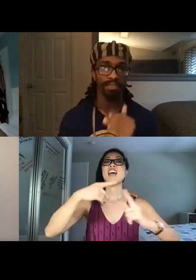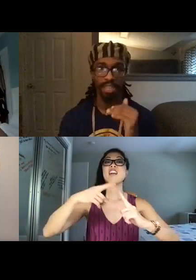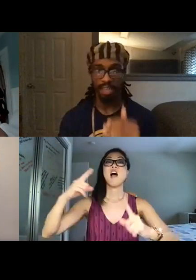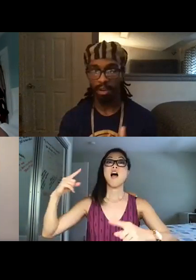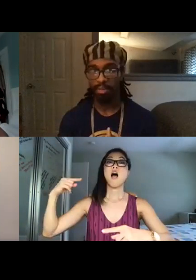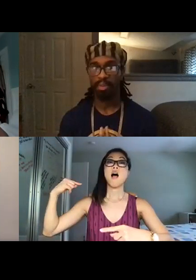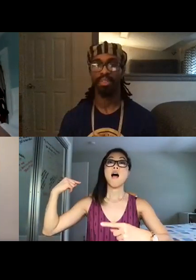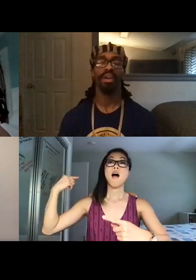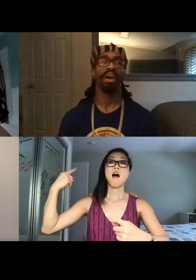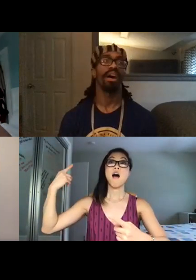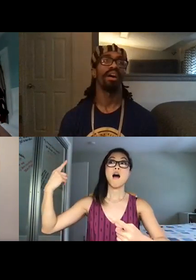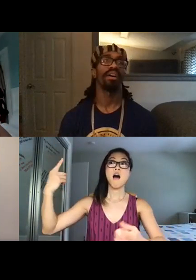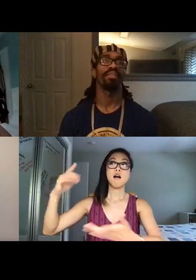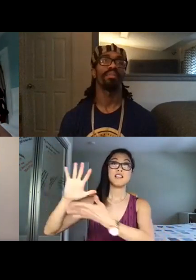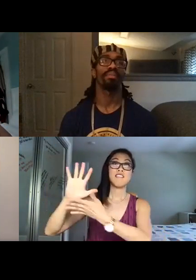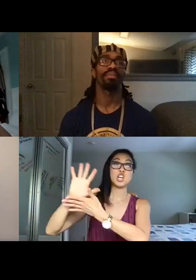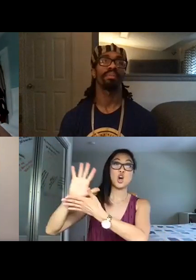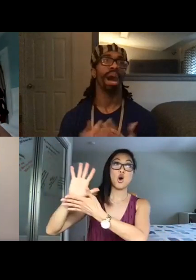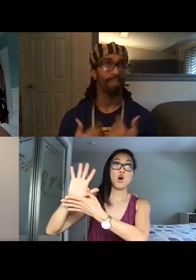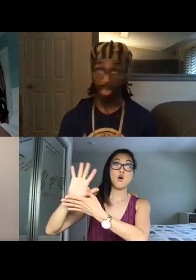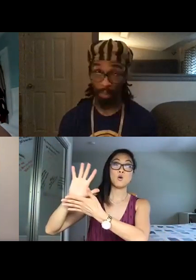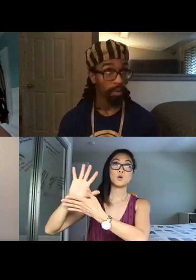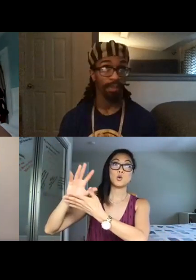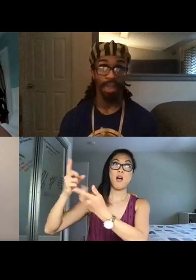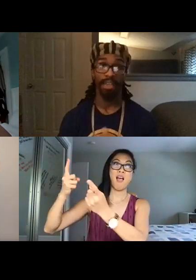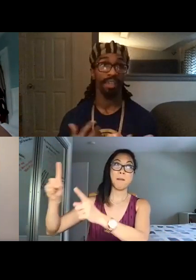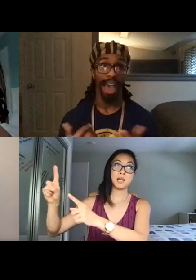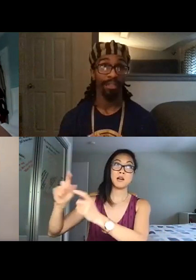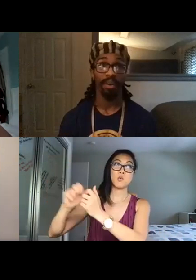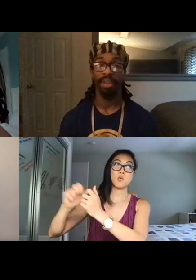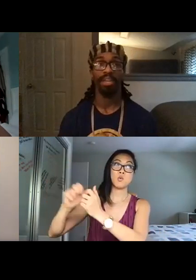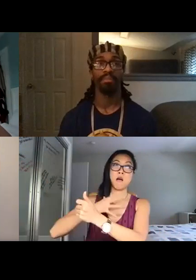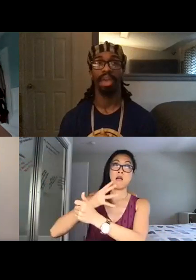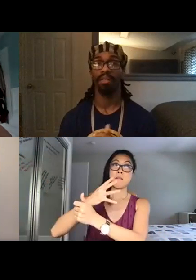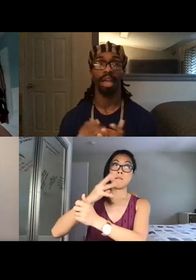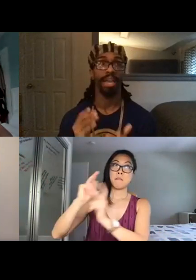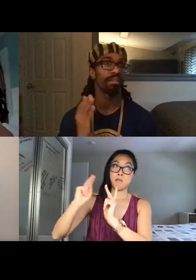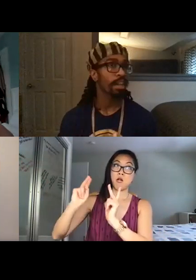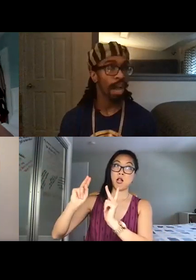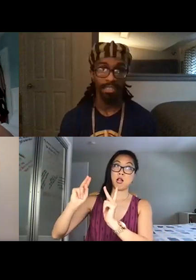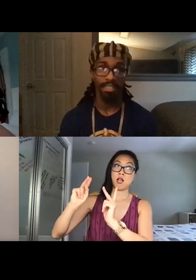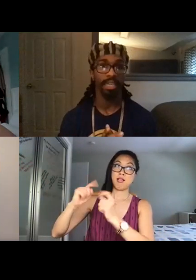videos, with my people as afro-American male constantly